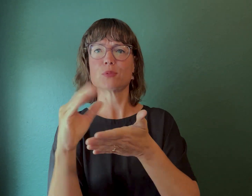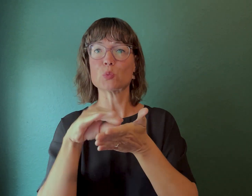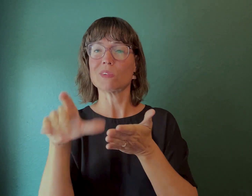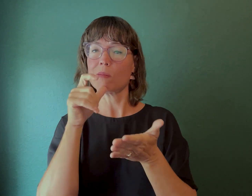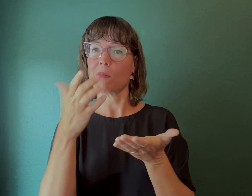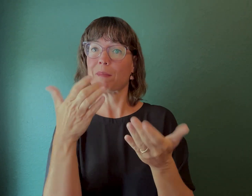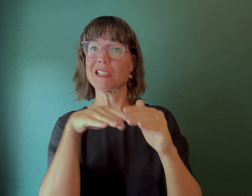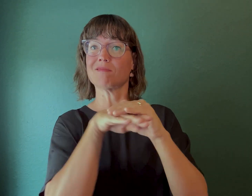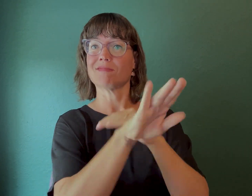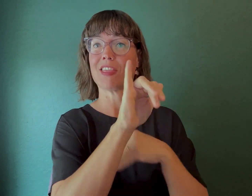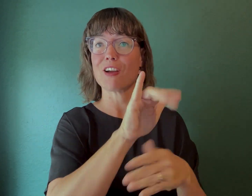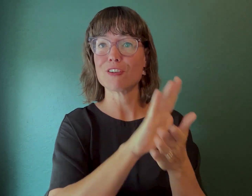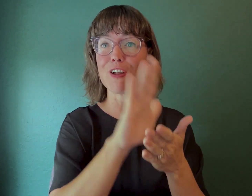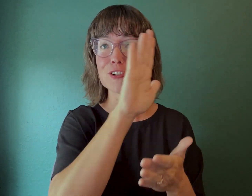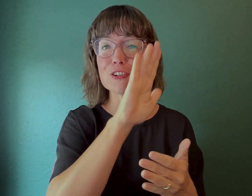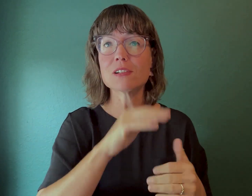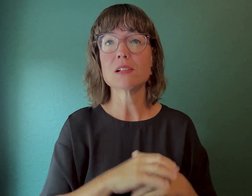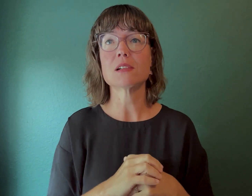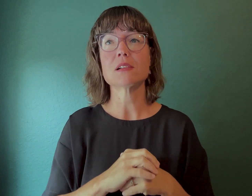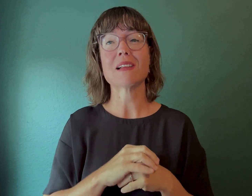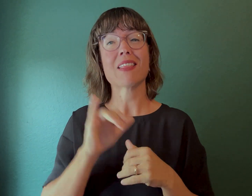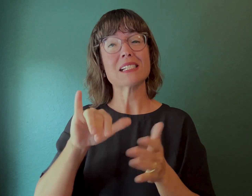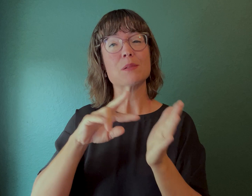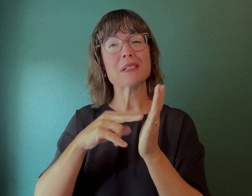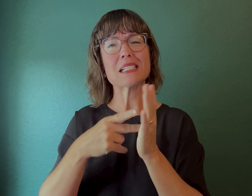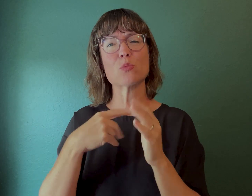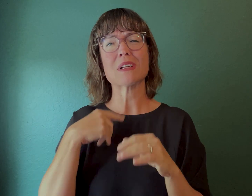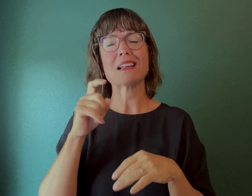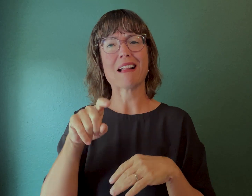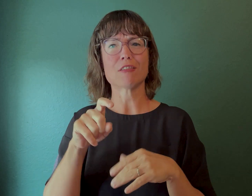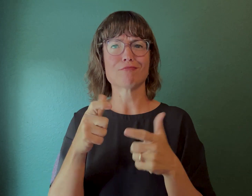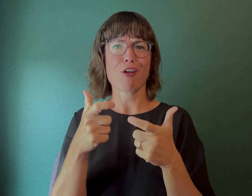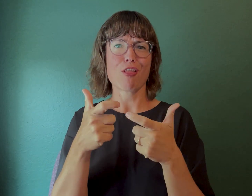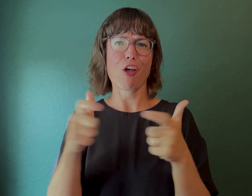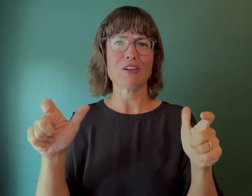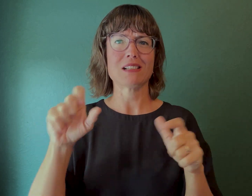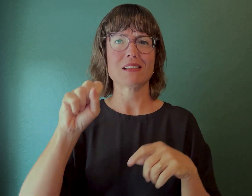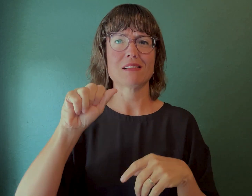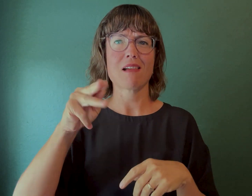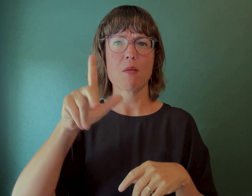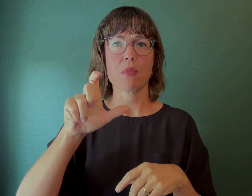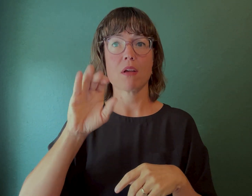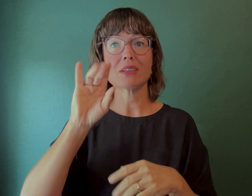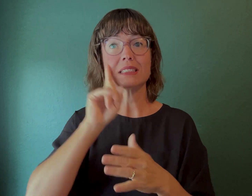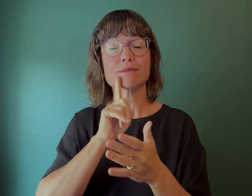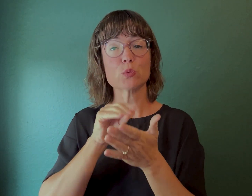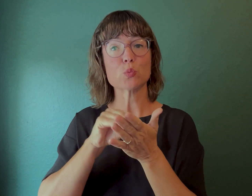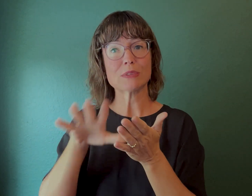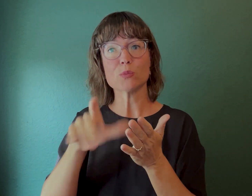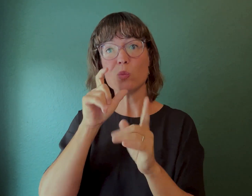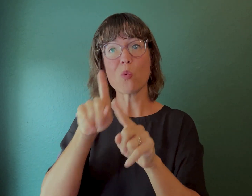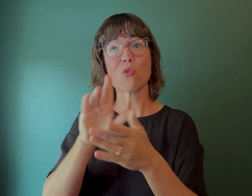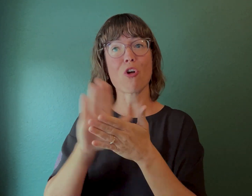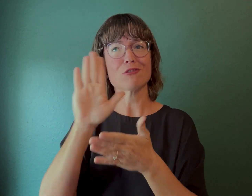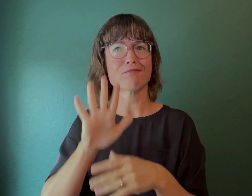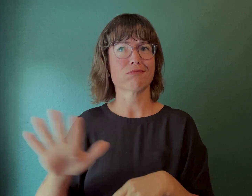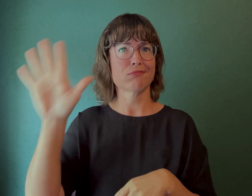we must have an understanding of the range of students on their campuses. This means we need a large sample of deaf students who attend college